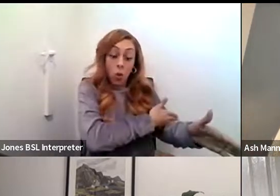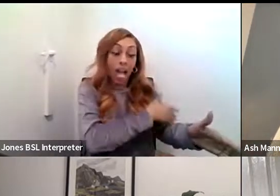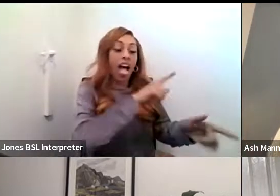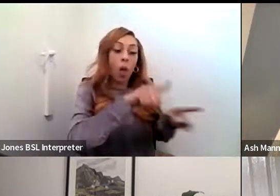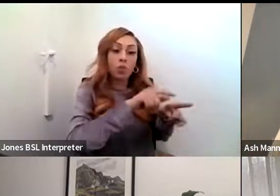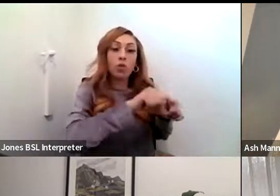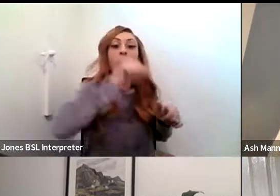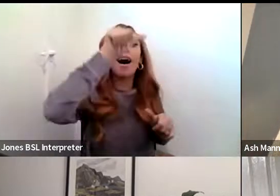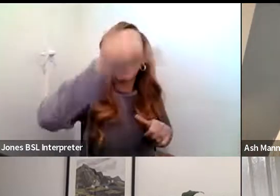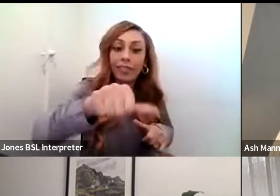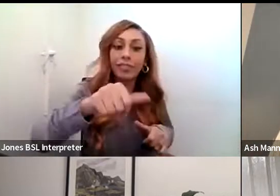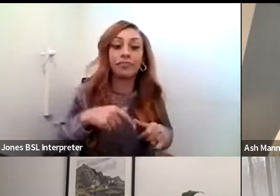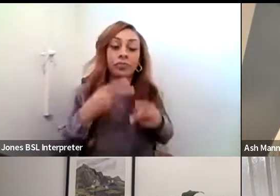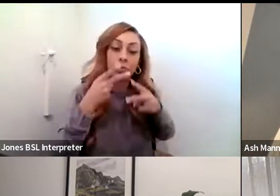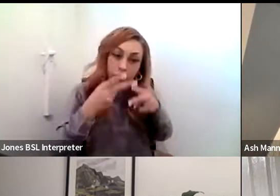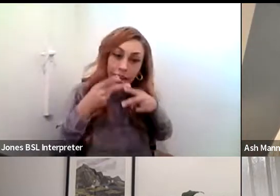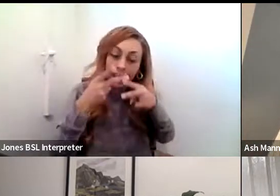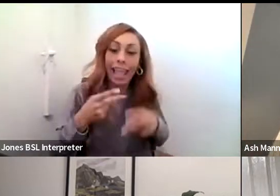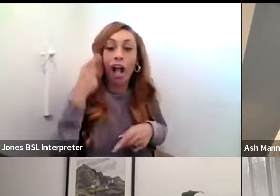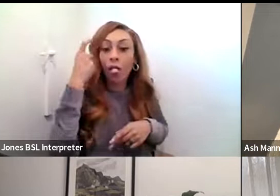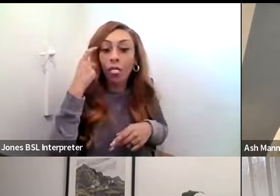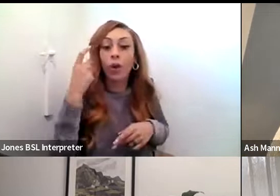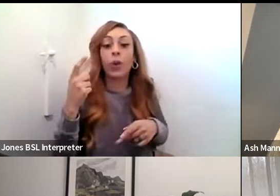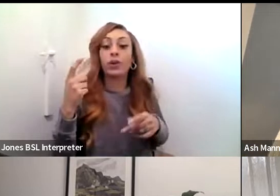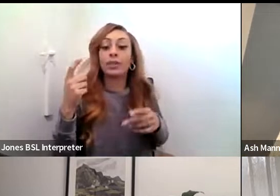And putting as much care and thought and attention into that experience